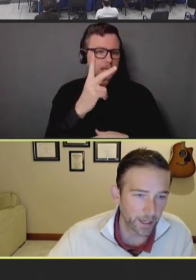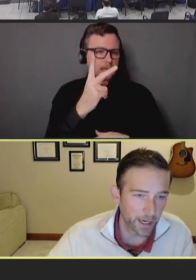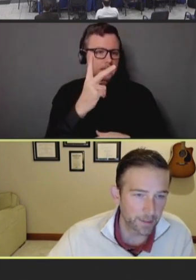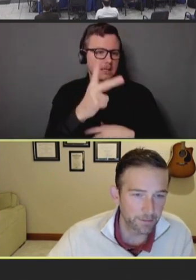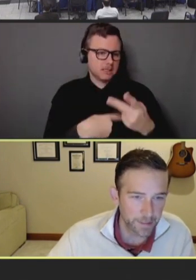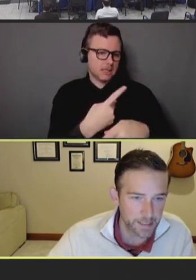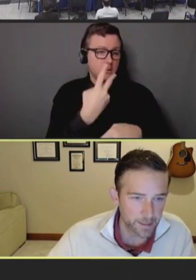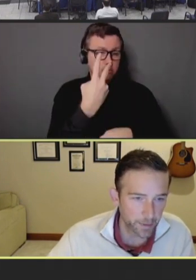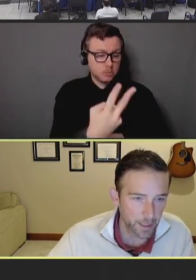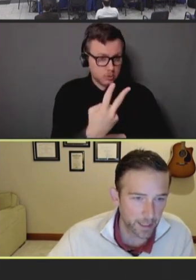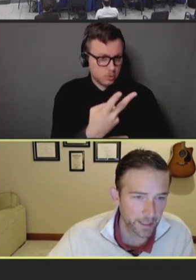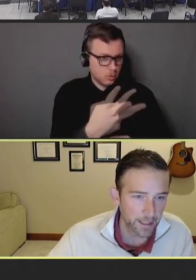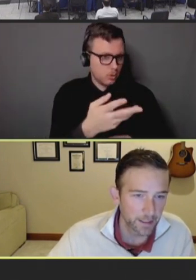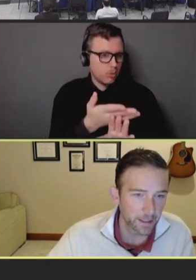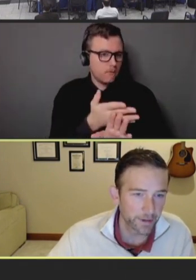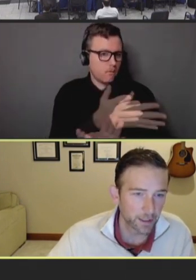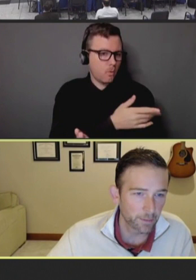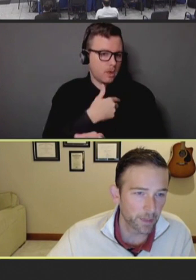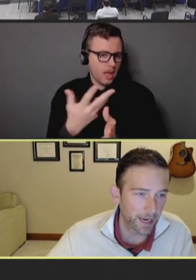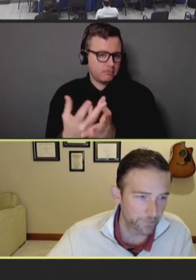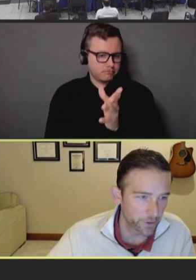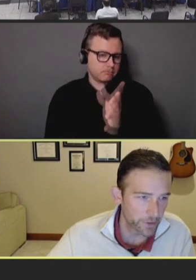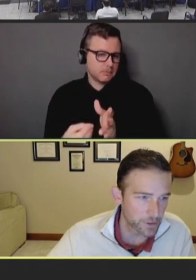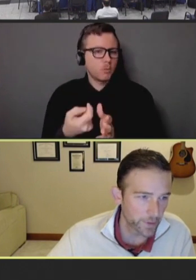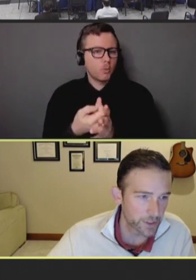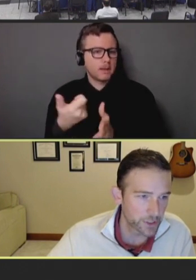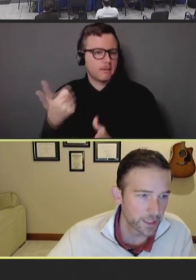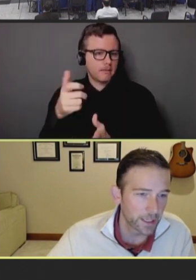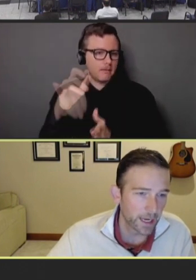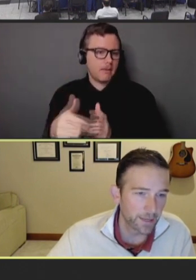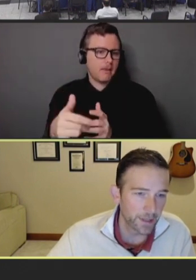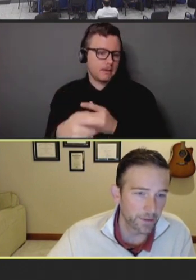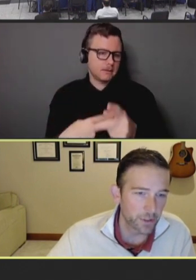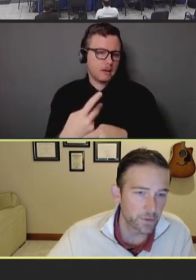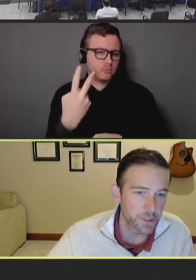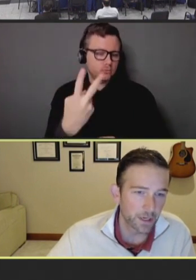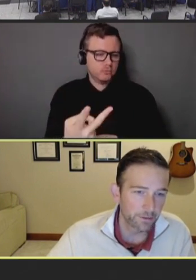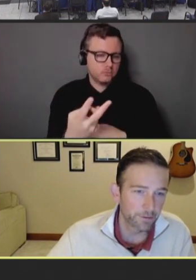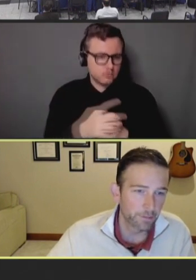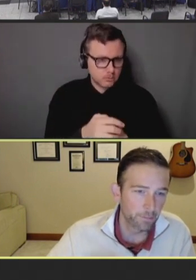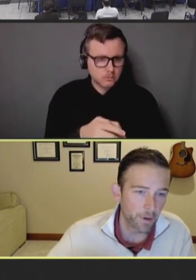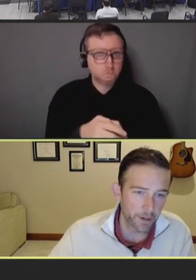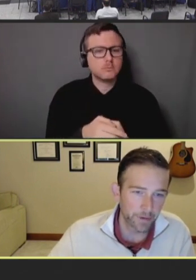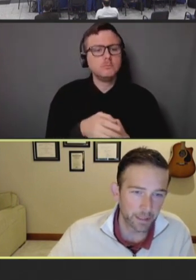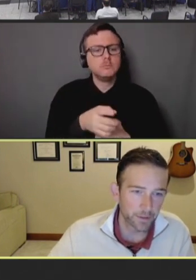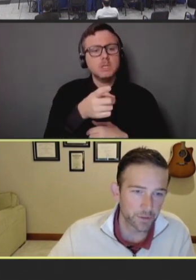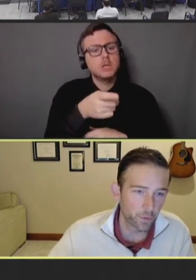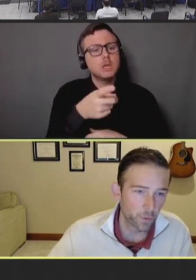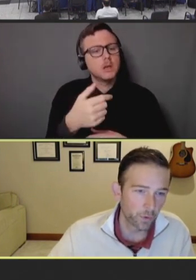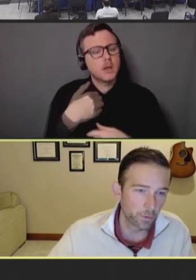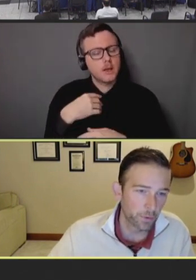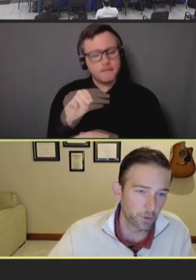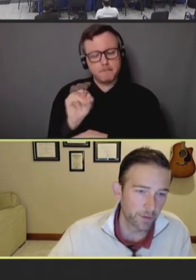IPV supply available after the switch, and then the use of monovalent oral poliovirus